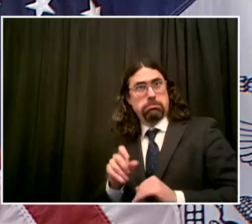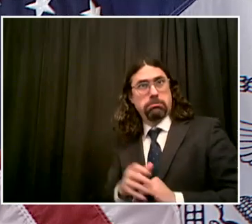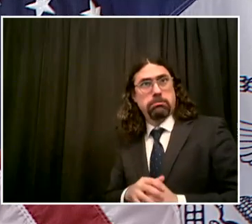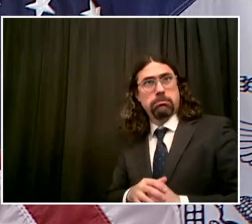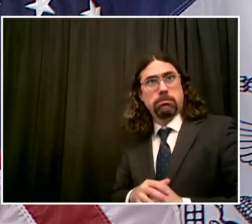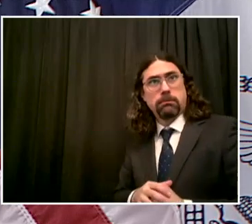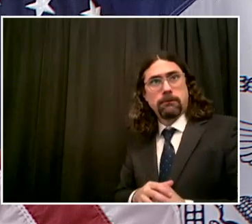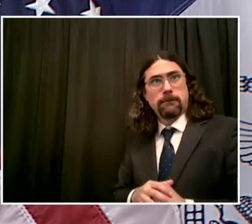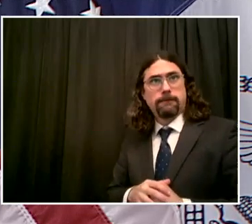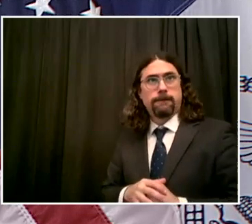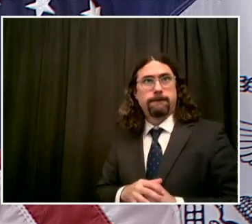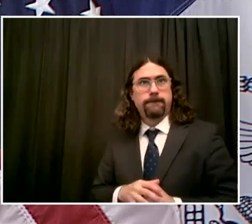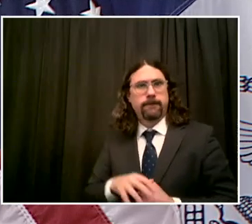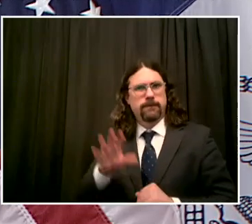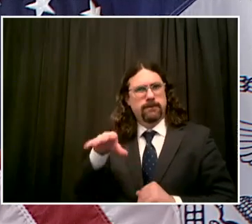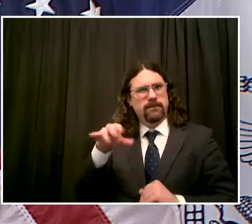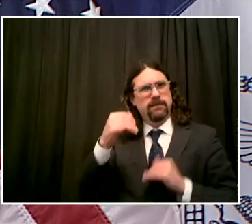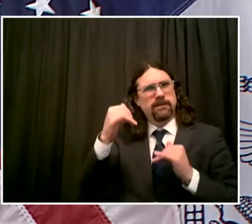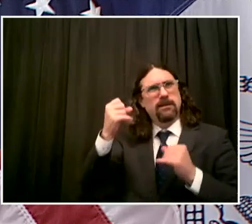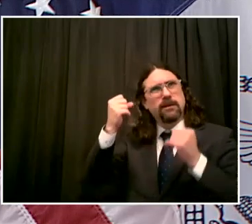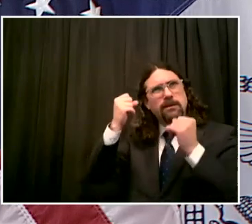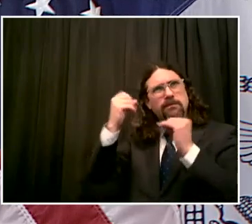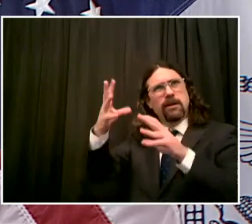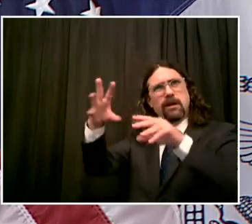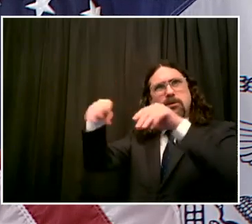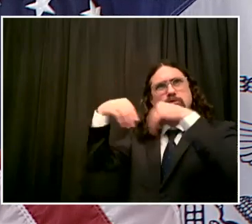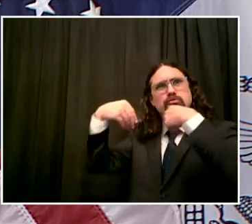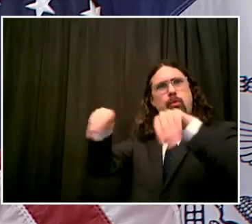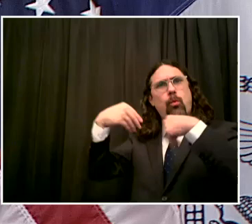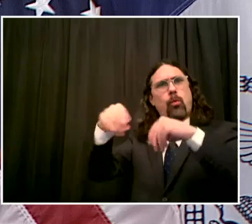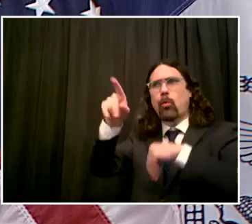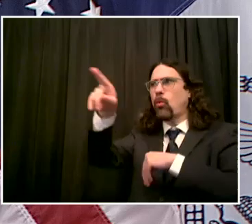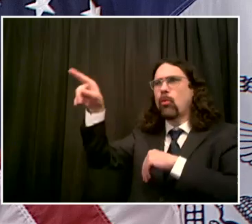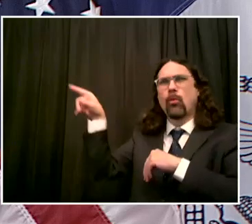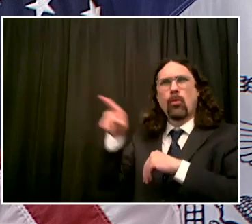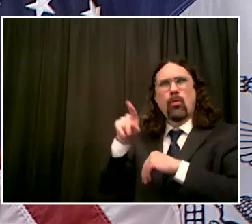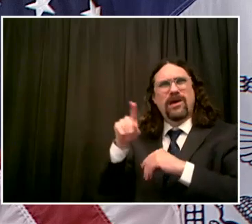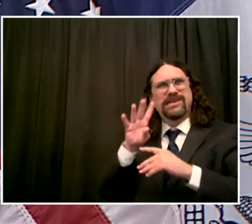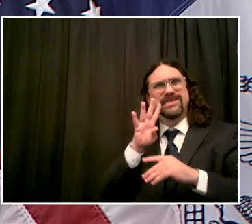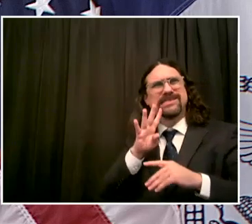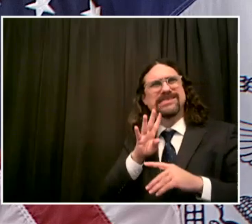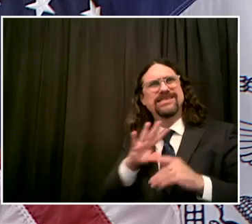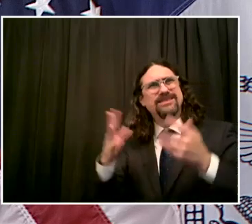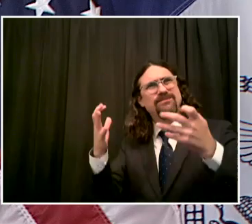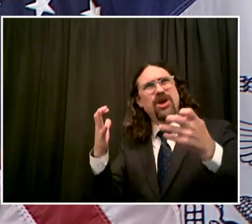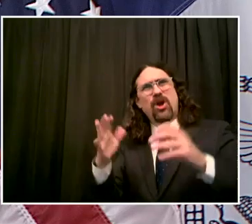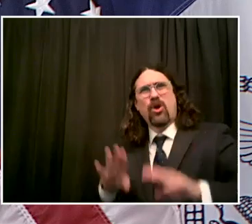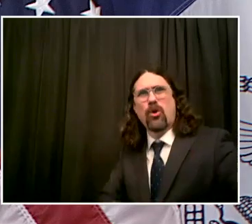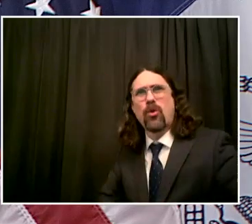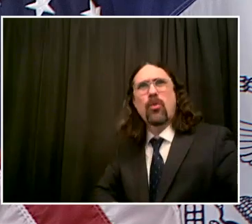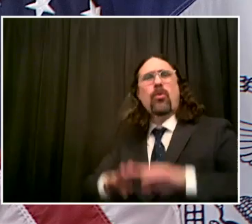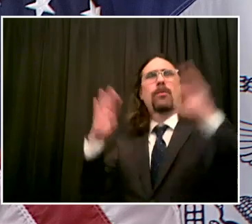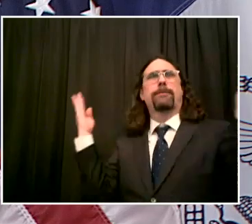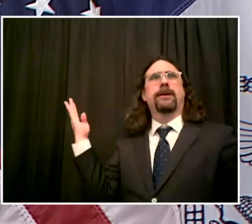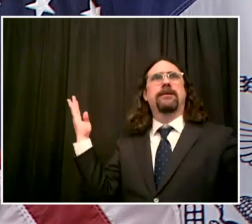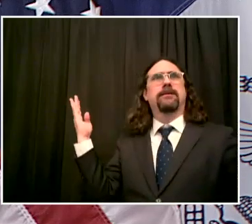PEOPLE'S CONCERNS. WHAT BOAUT THE RETAIL STORES OR RELIGIOUS PERSON WHO CAN'T GO TO A HOUSE OF WORSHIP?